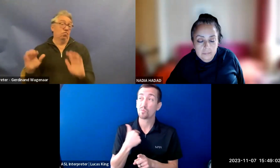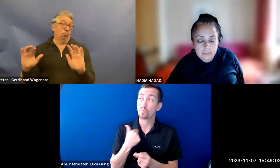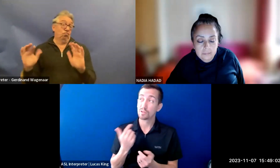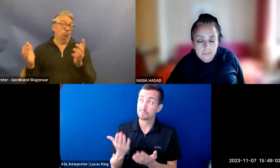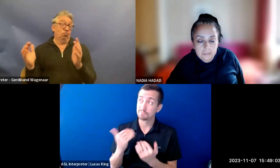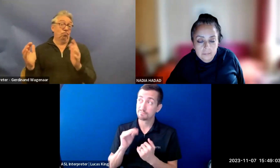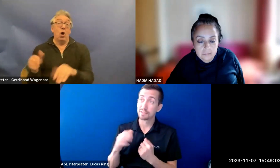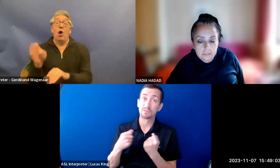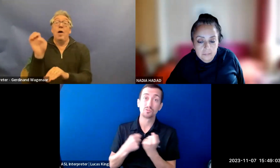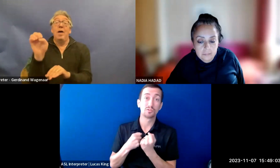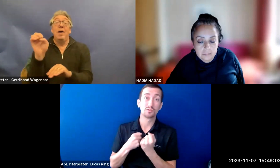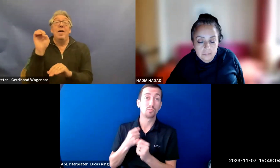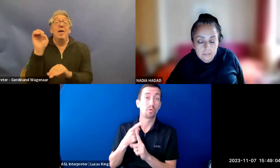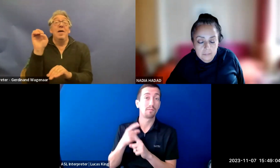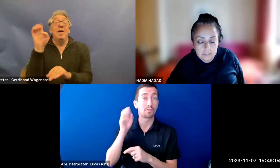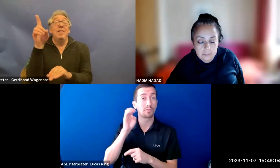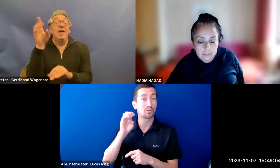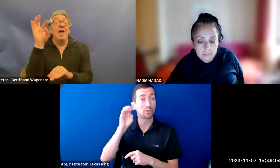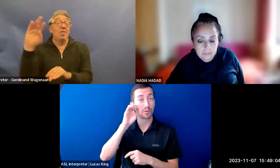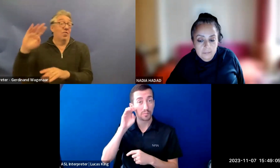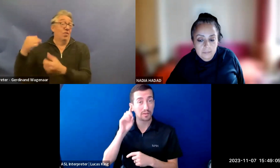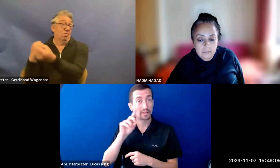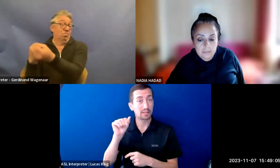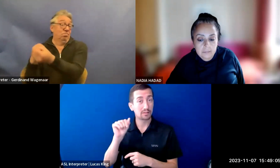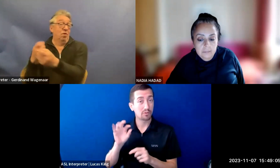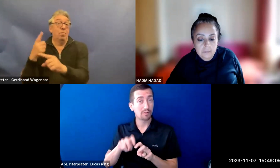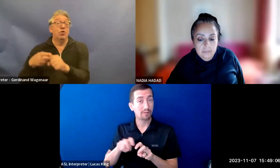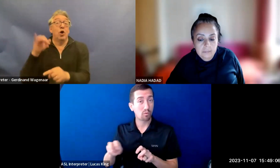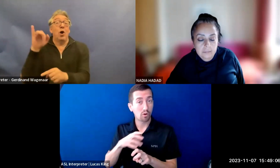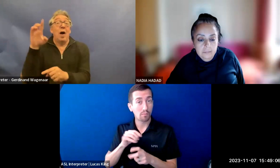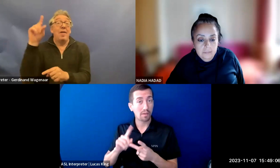from EDF and the International Disability Alliance.